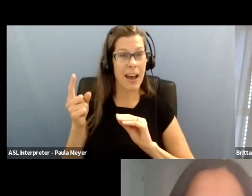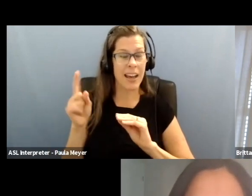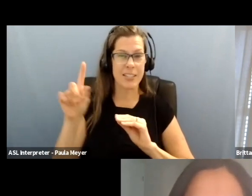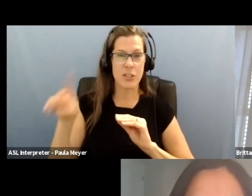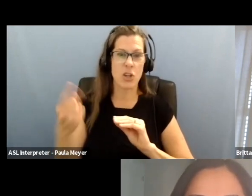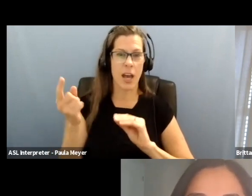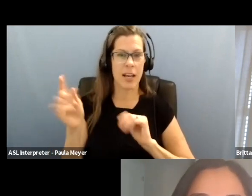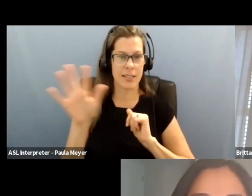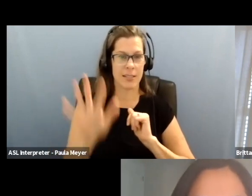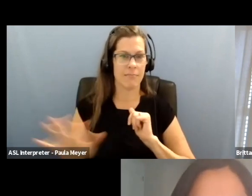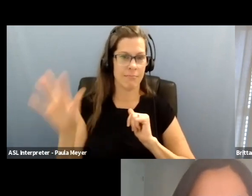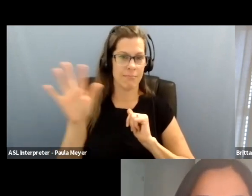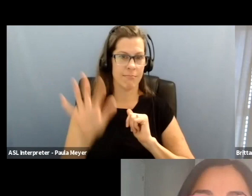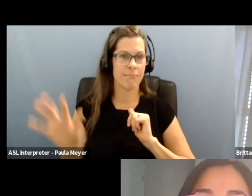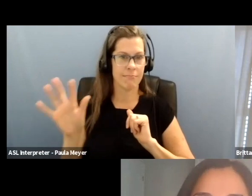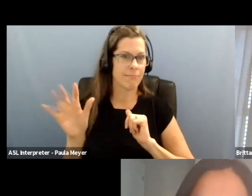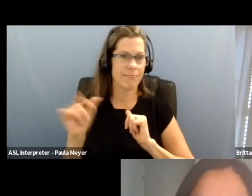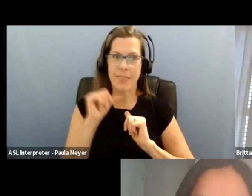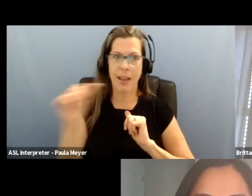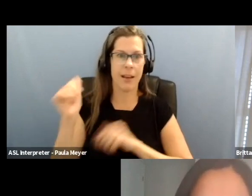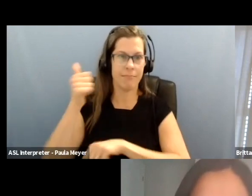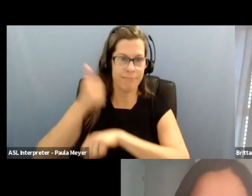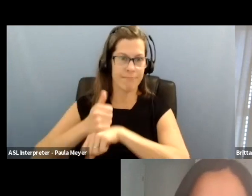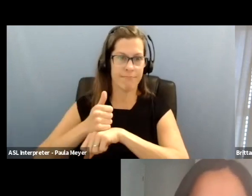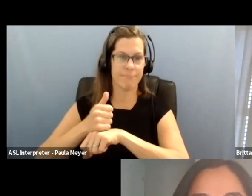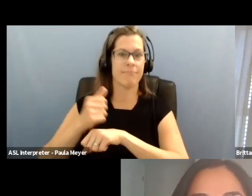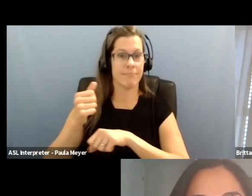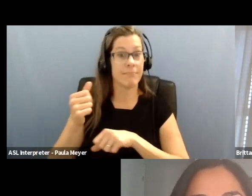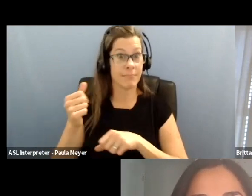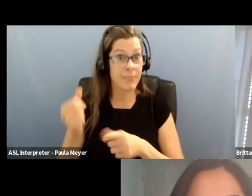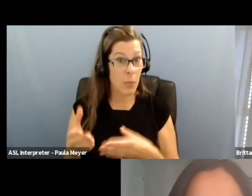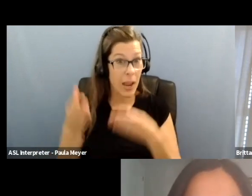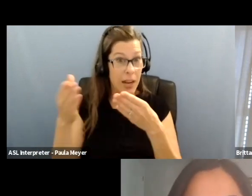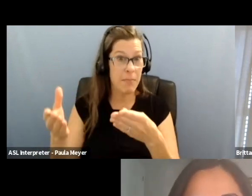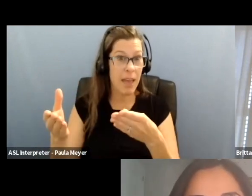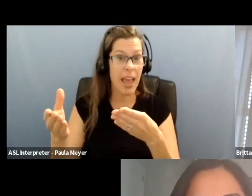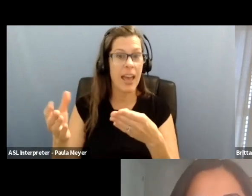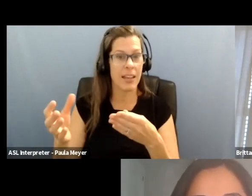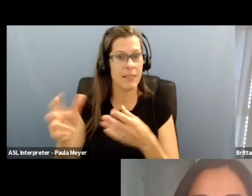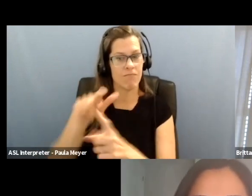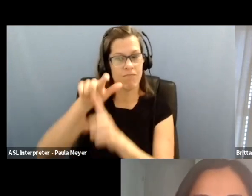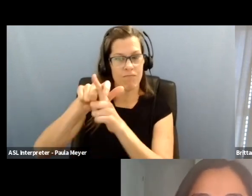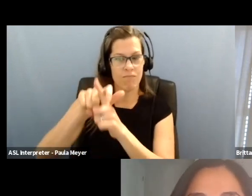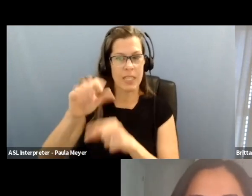an earmark, and I recommend you find a vendor and work with them directly to get their rate,